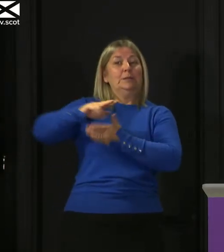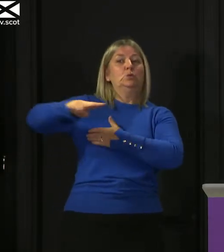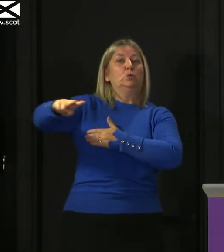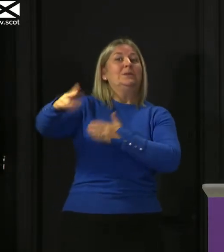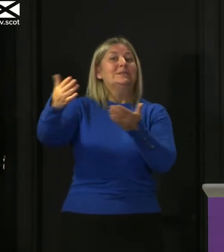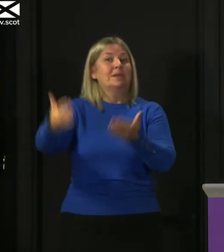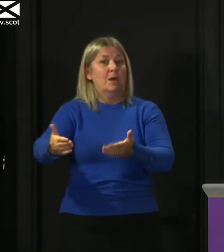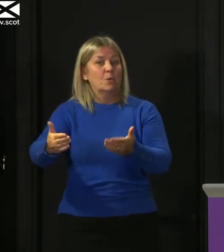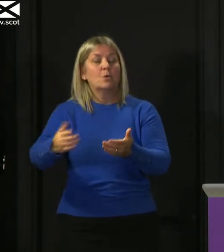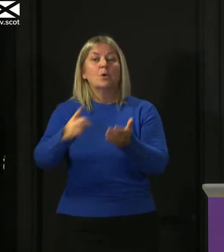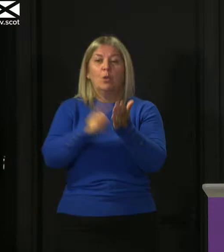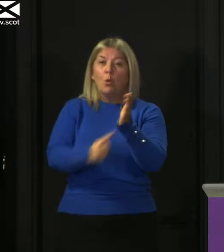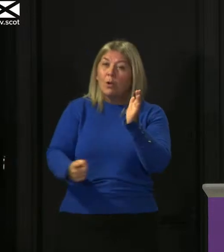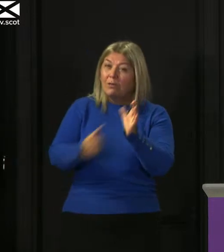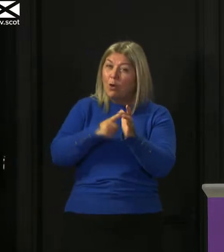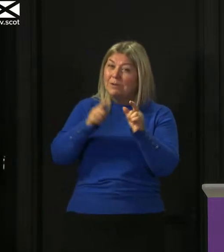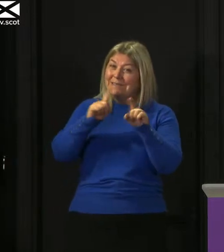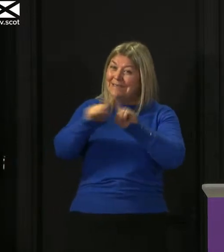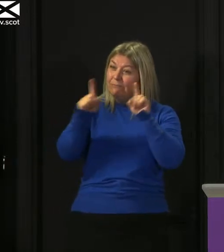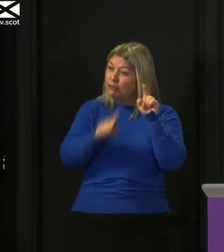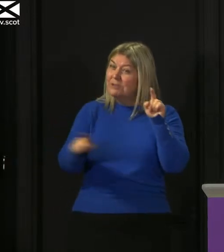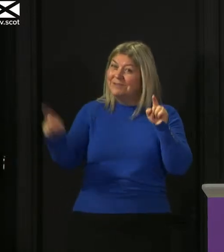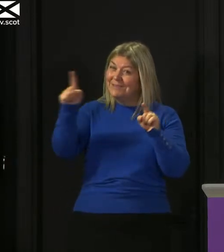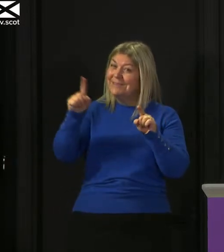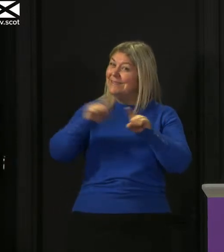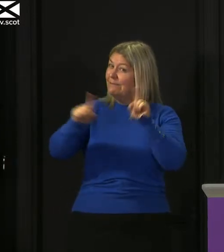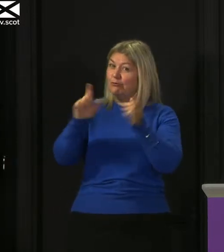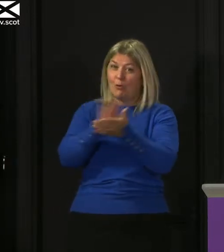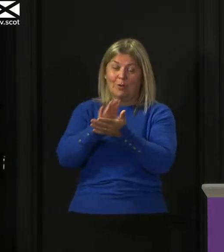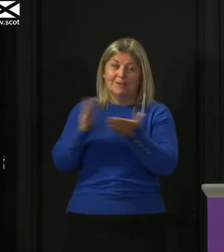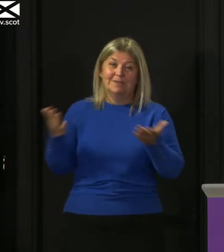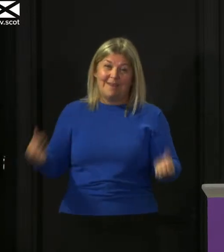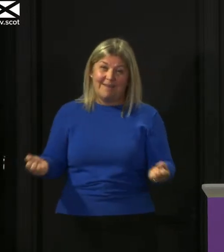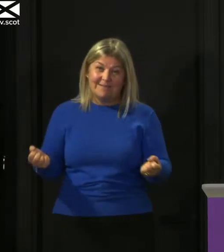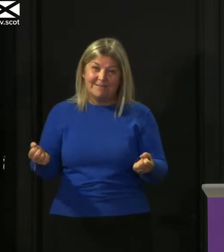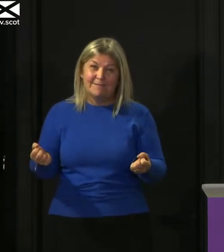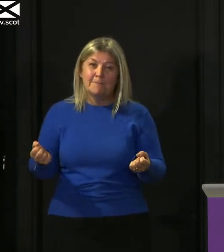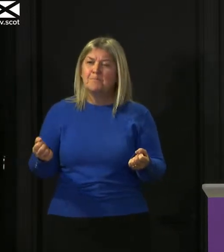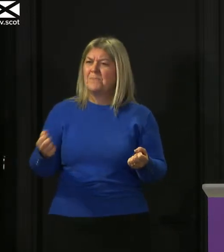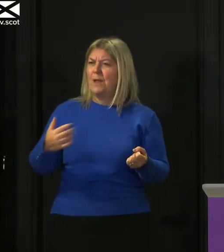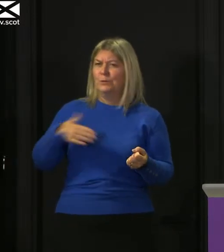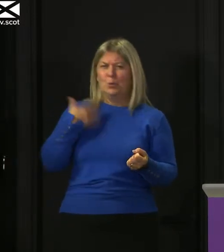authorities have different holiday periods. We want to avoid changing school holidays. But there